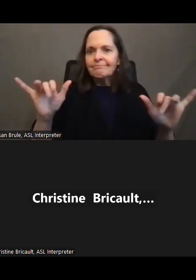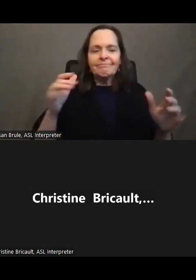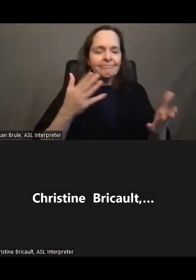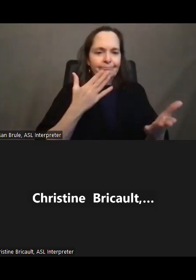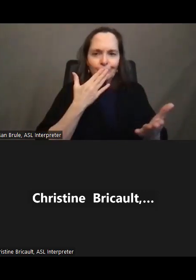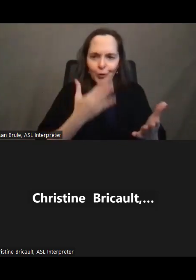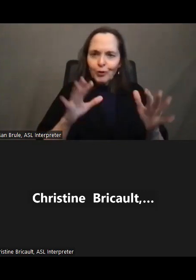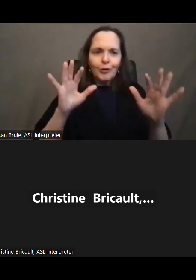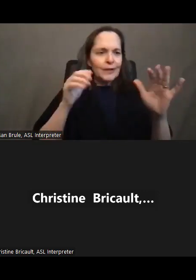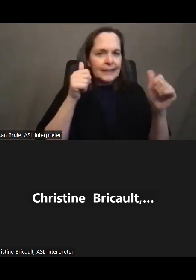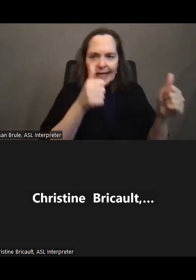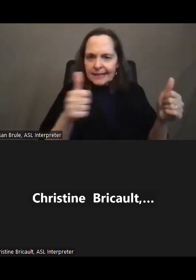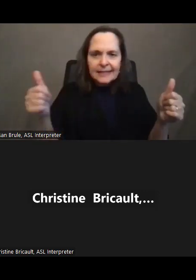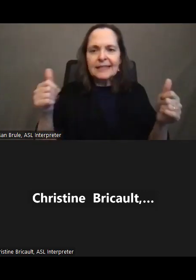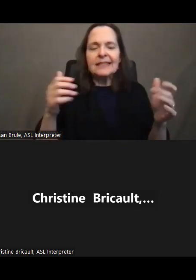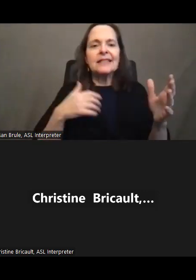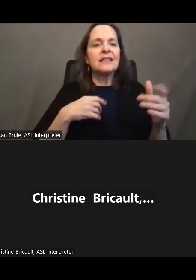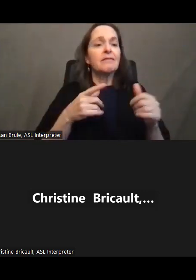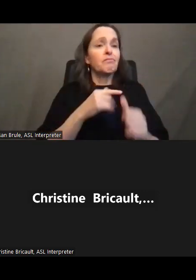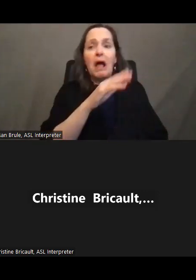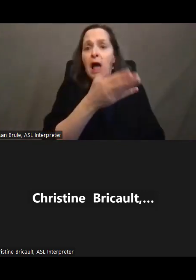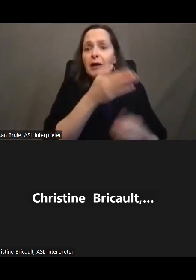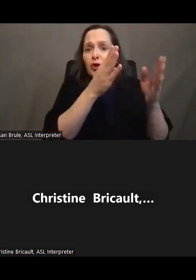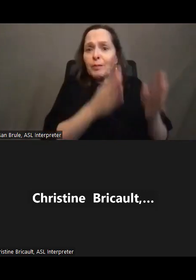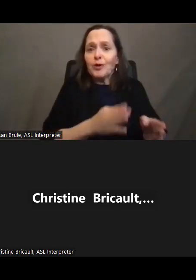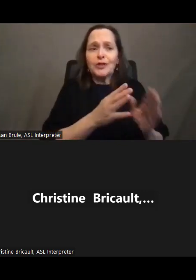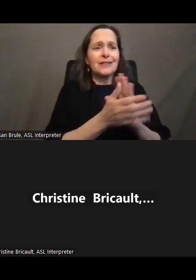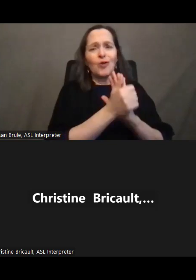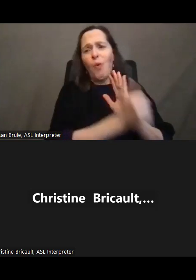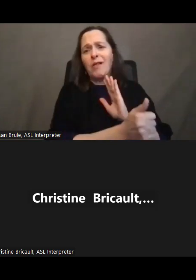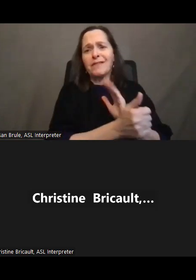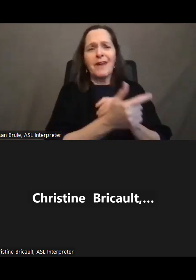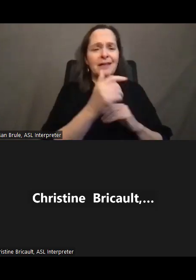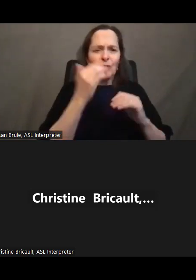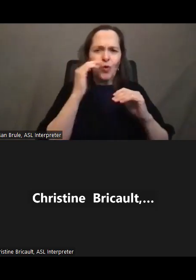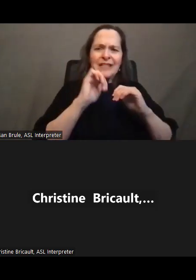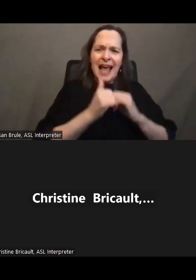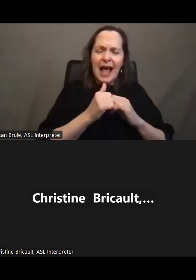Hire a qualified web builder who's familiar with accessibility standards.